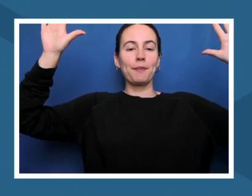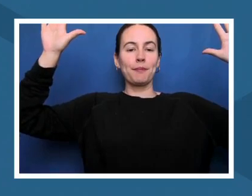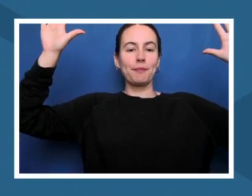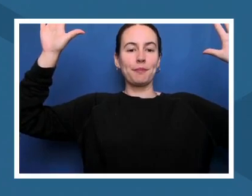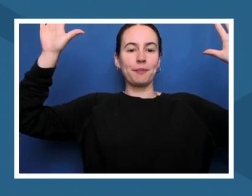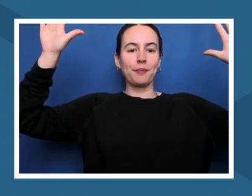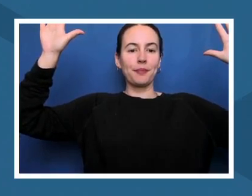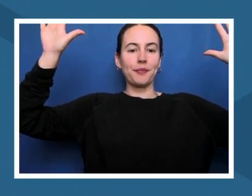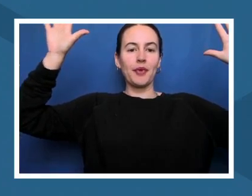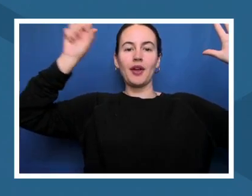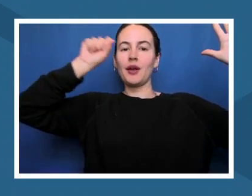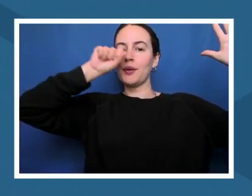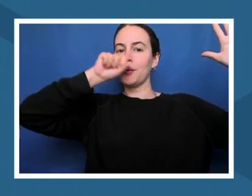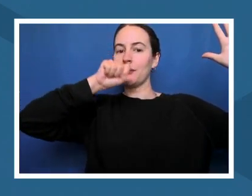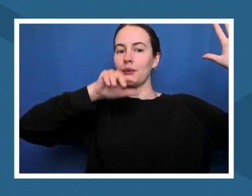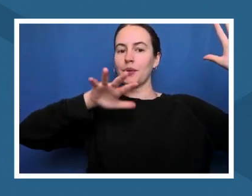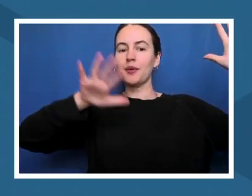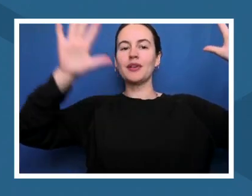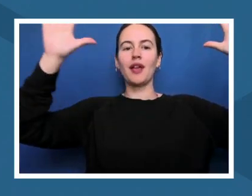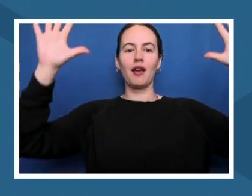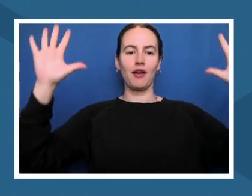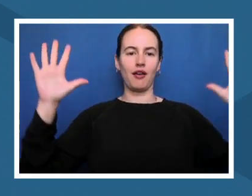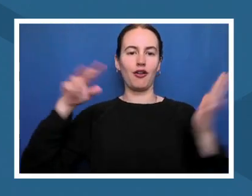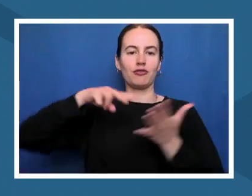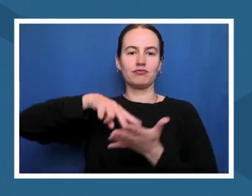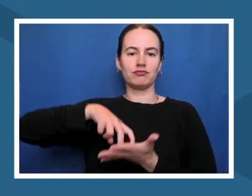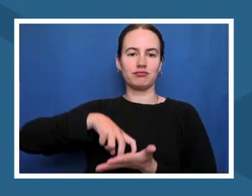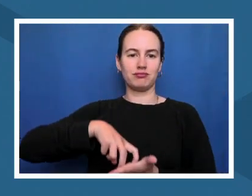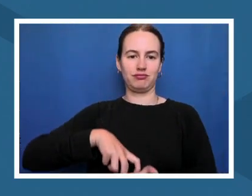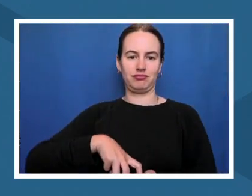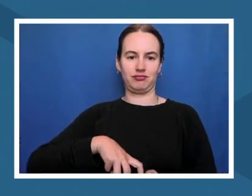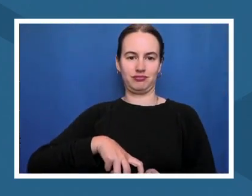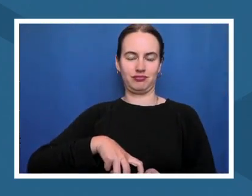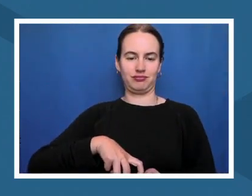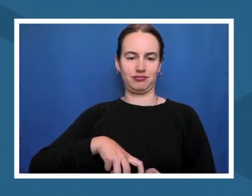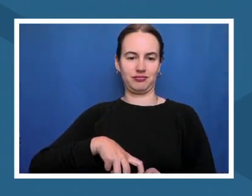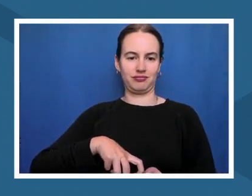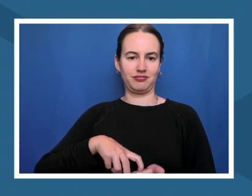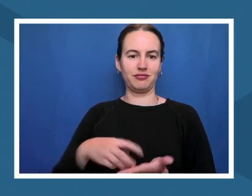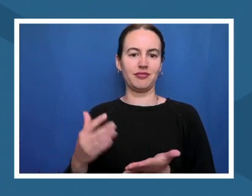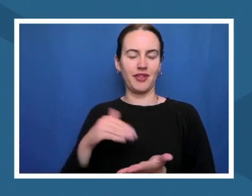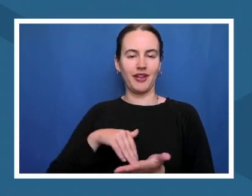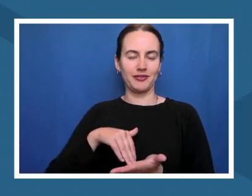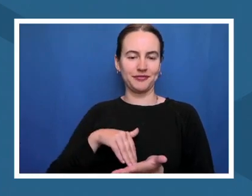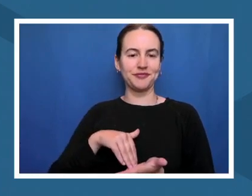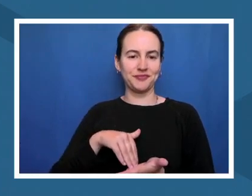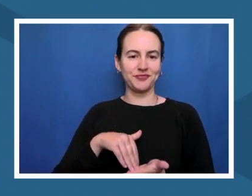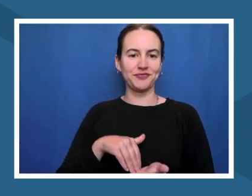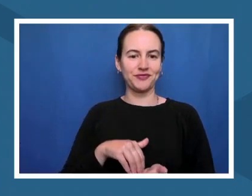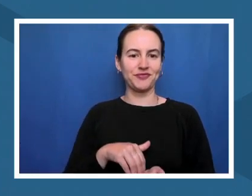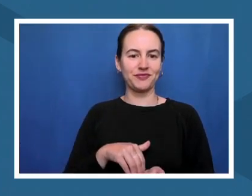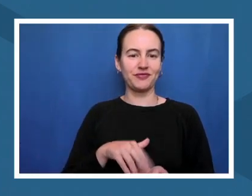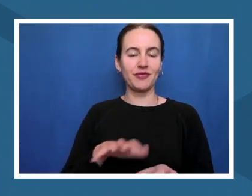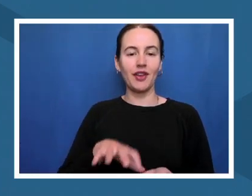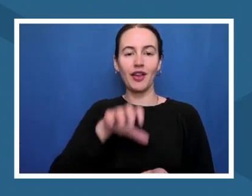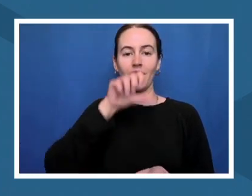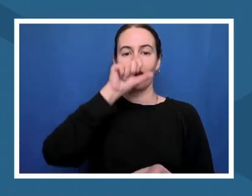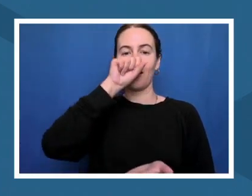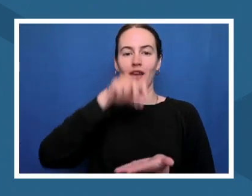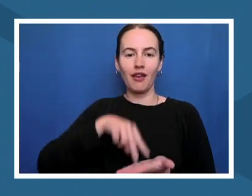exhale sink down low and get heavier heavy rain clouds